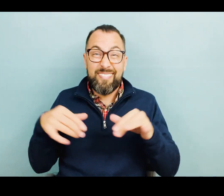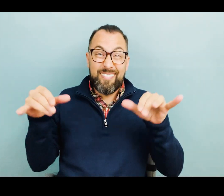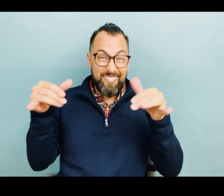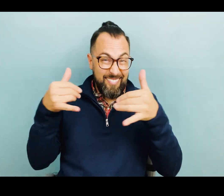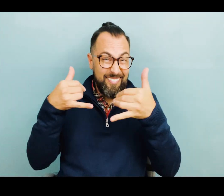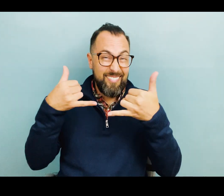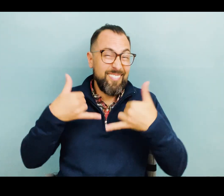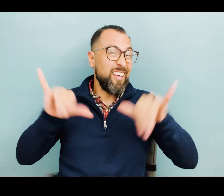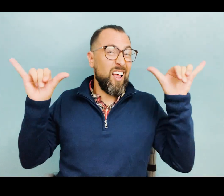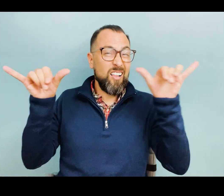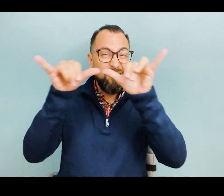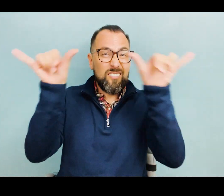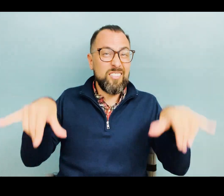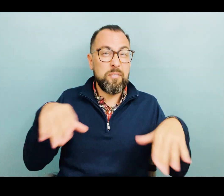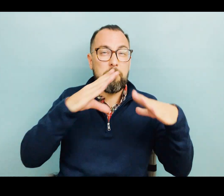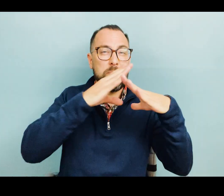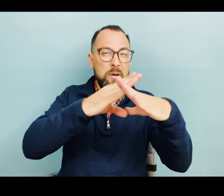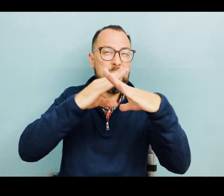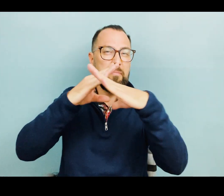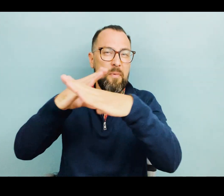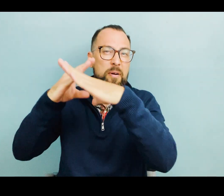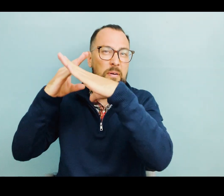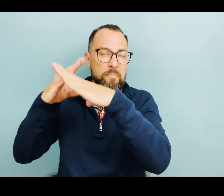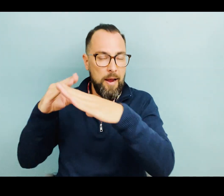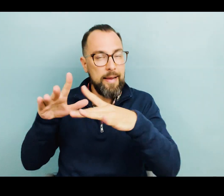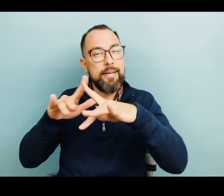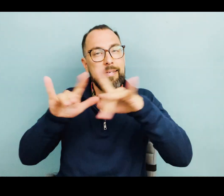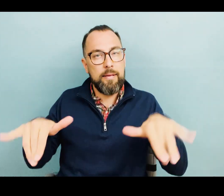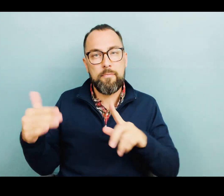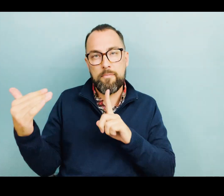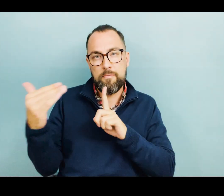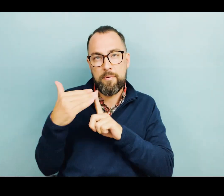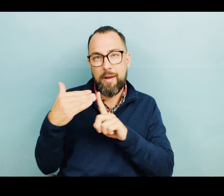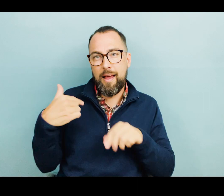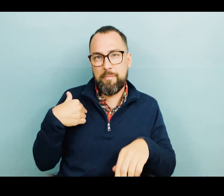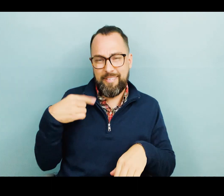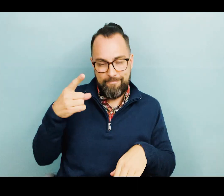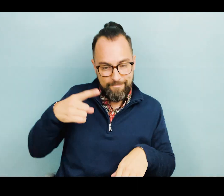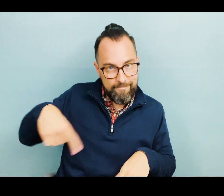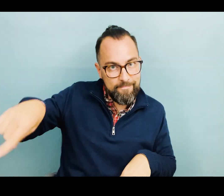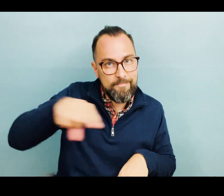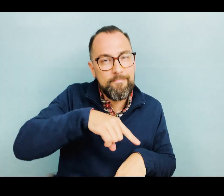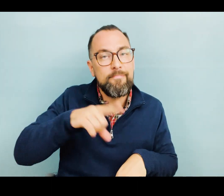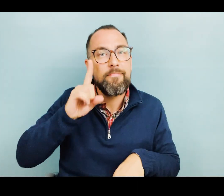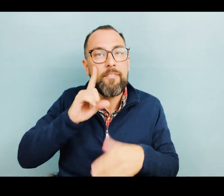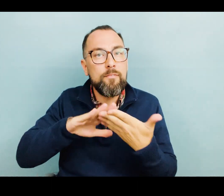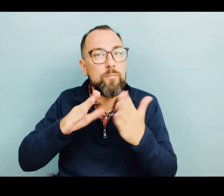This shows us that there are still many systemic barriers to employment. At the same time, these